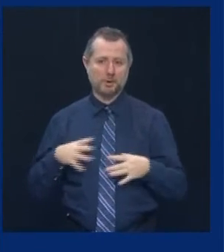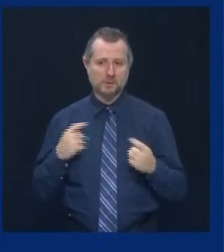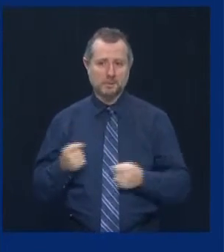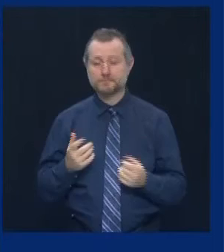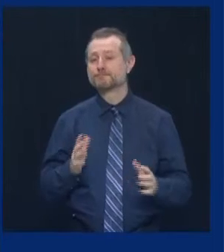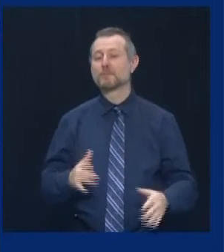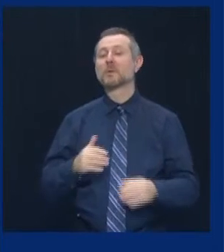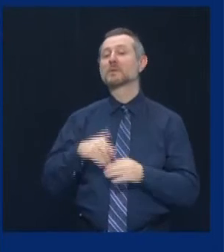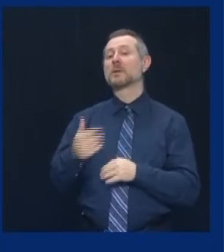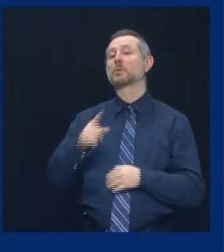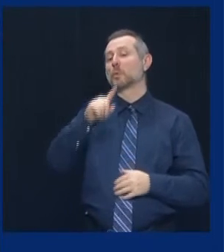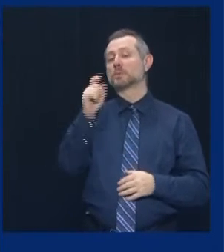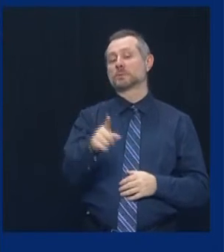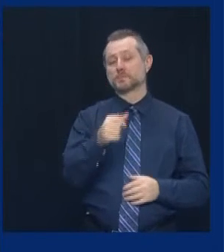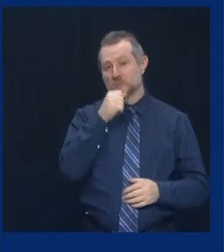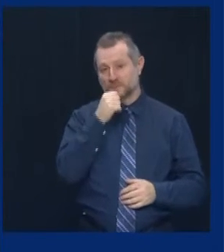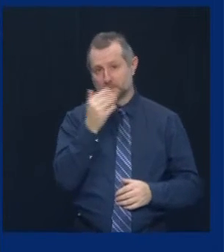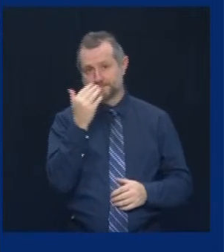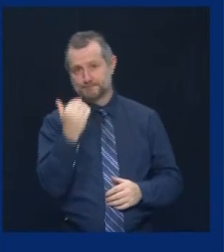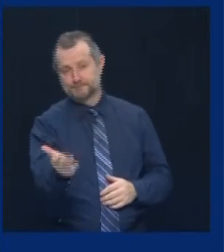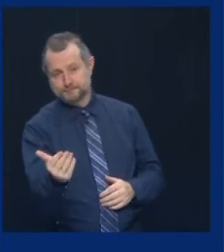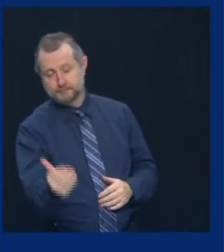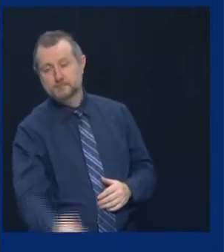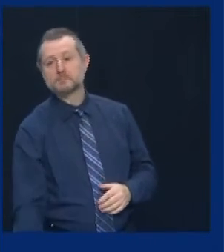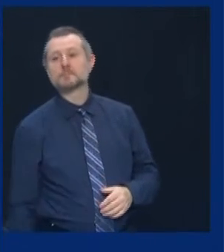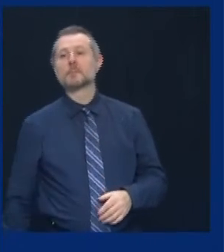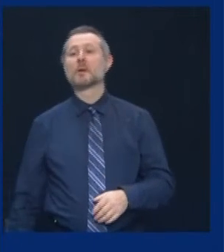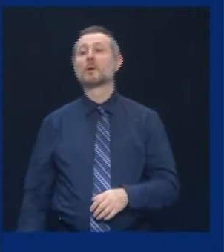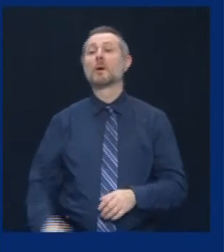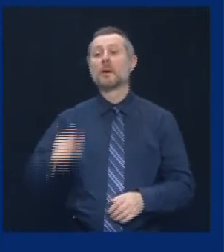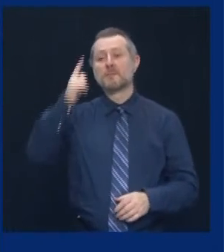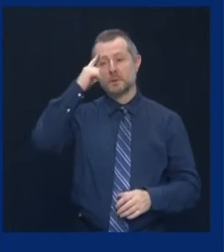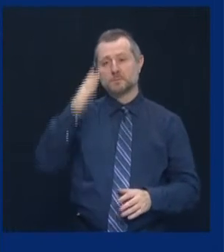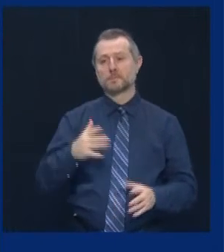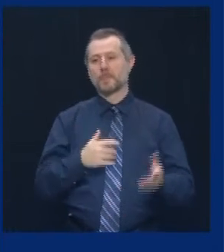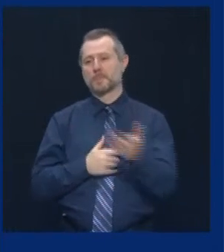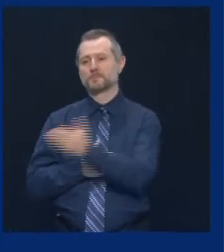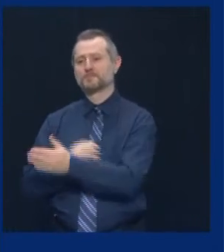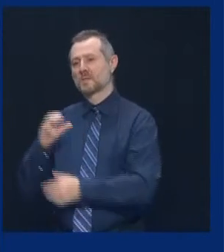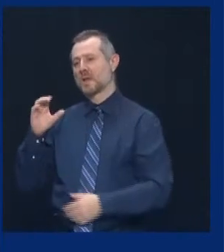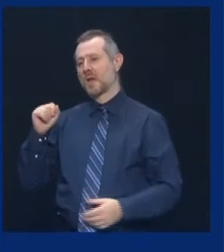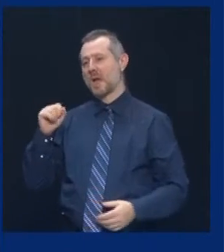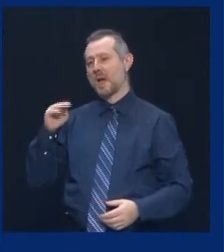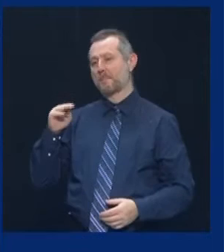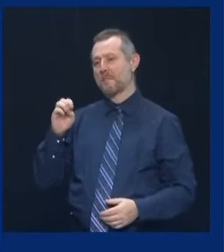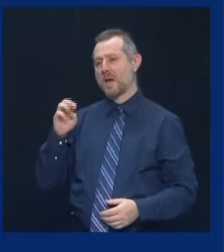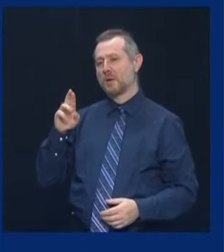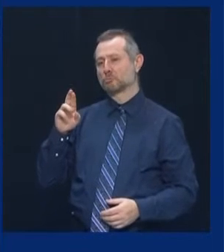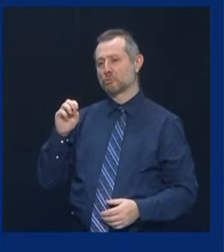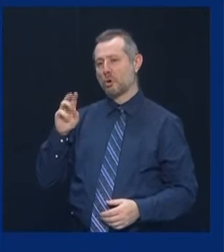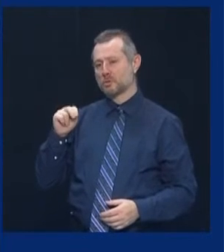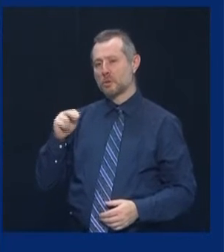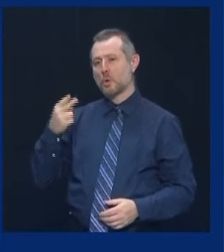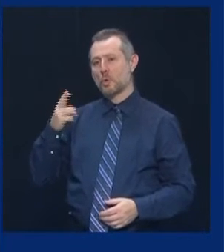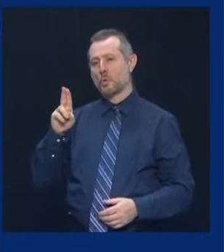THAT'S WHY WE'RE WORRIED ABOUT